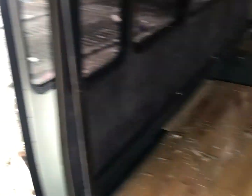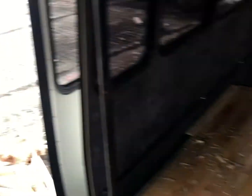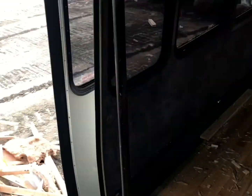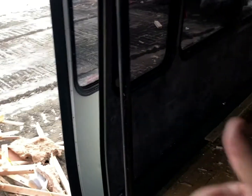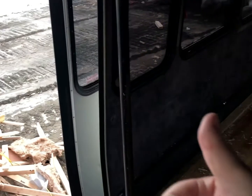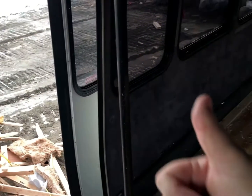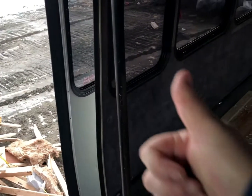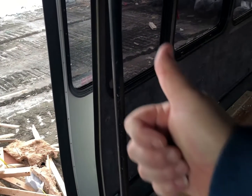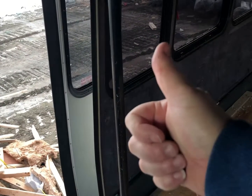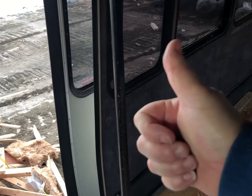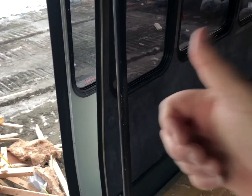Good job!